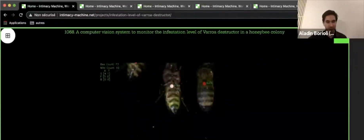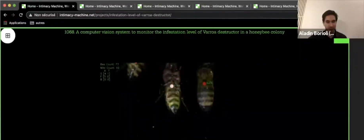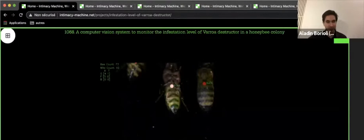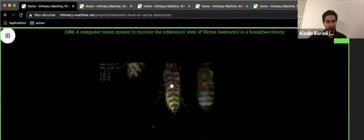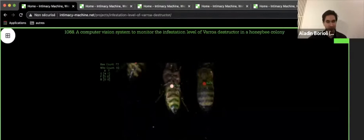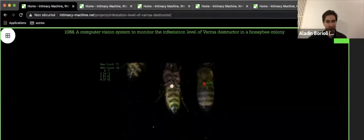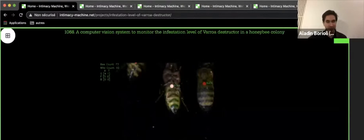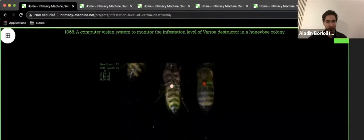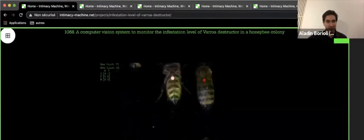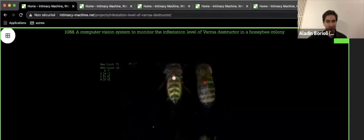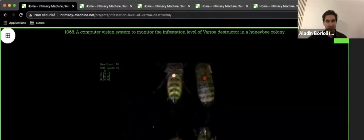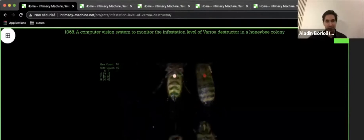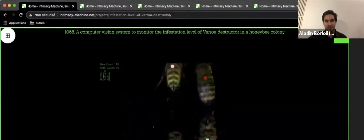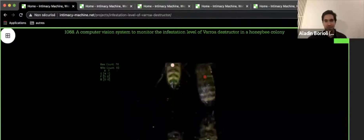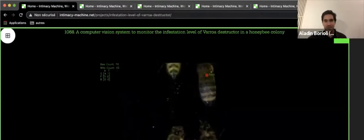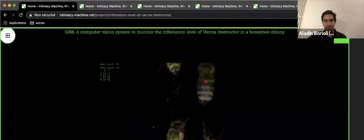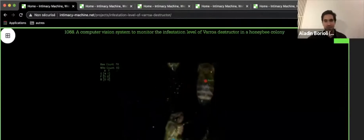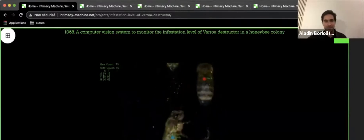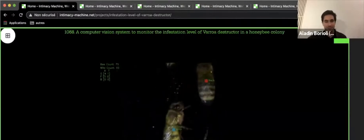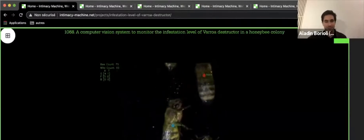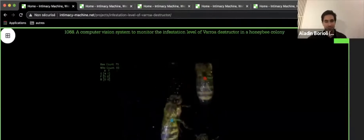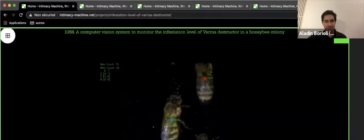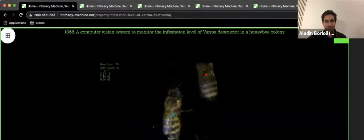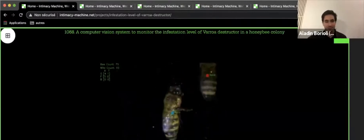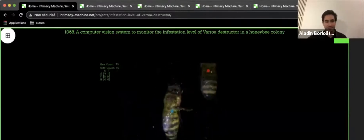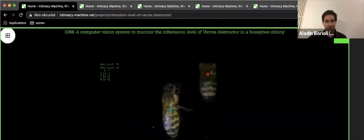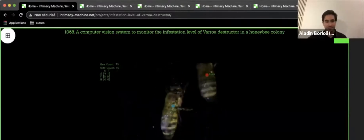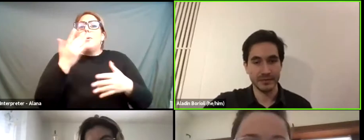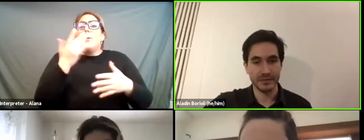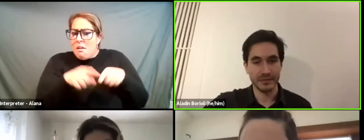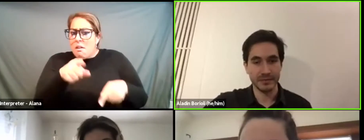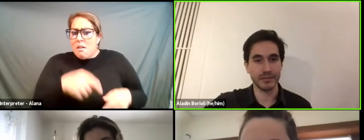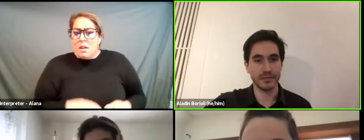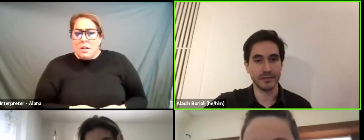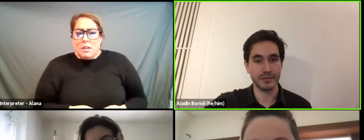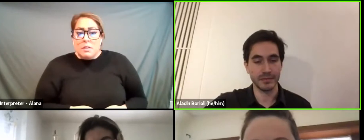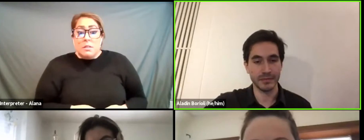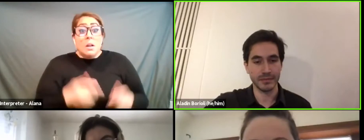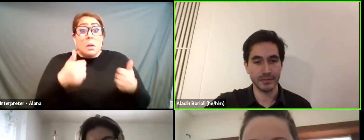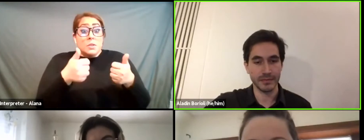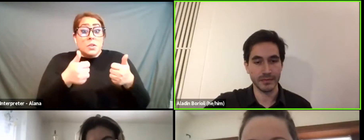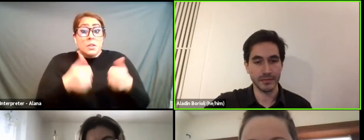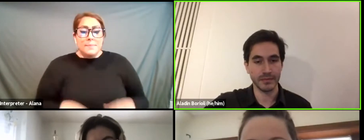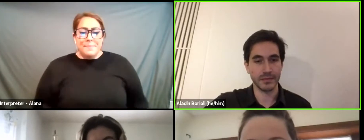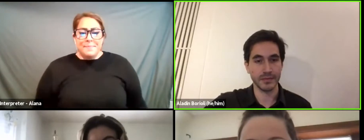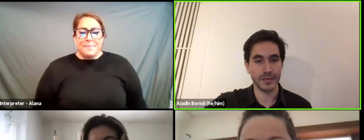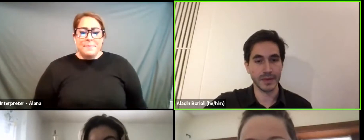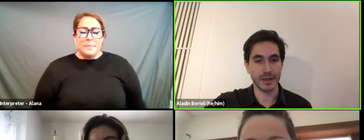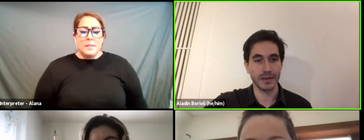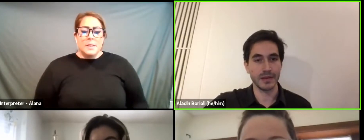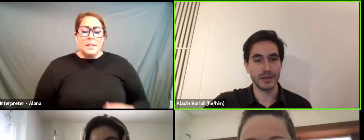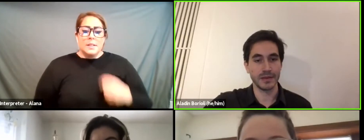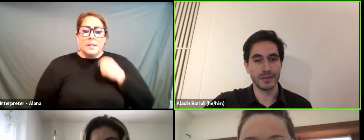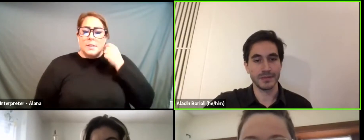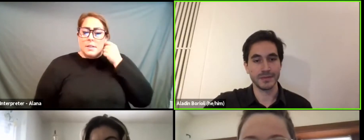[ video clip ]